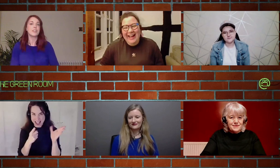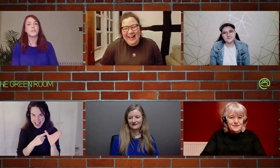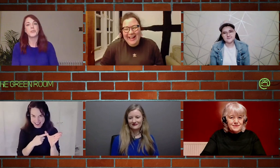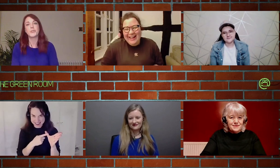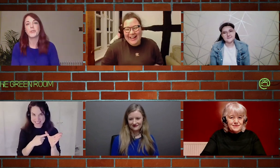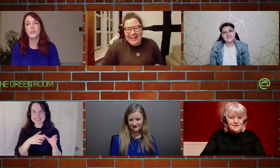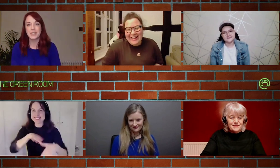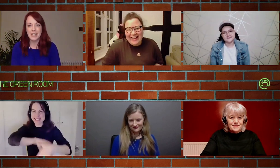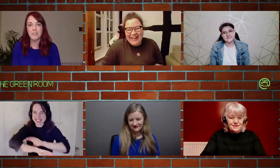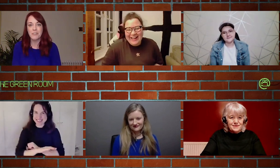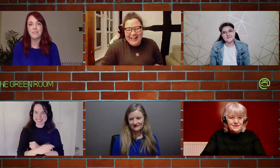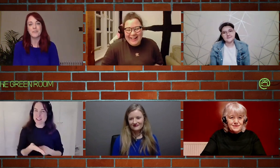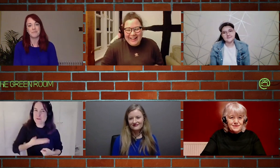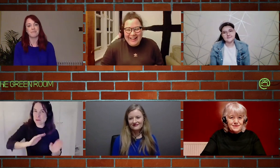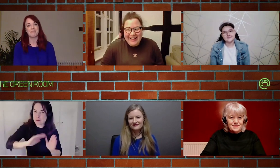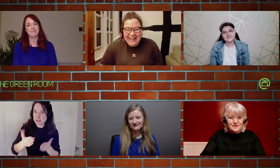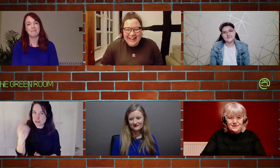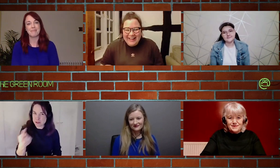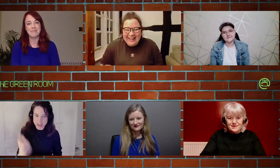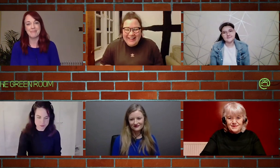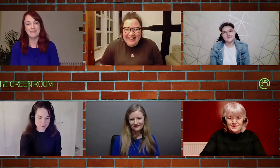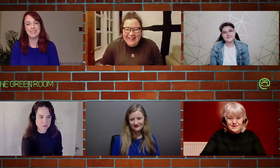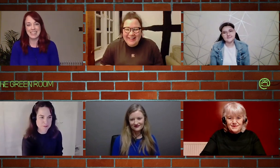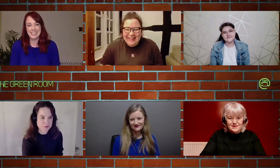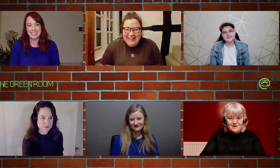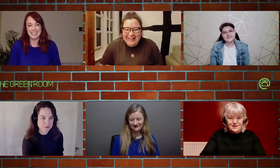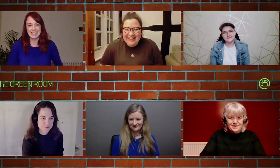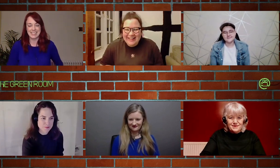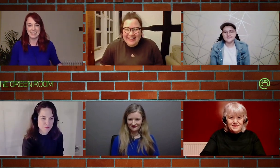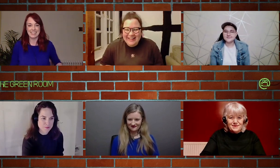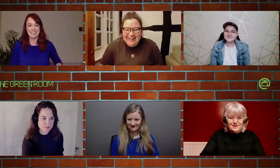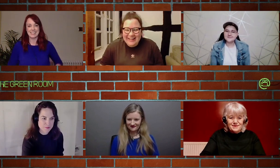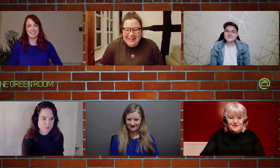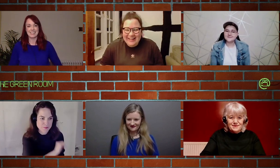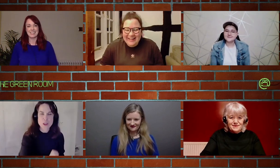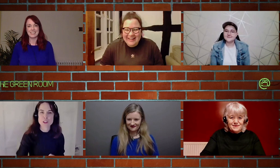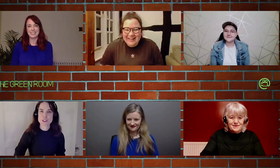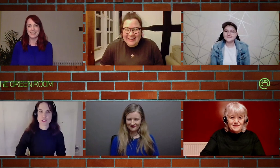introduce yourself.